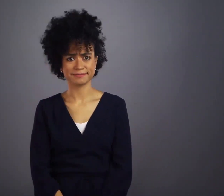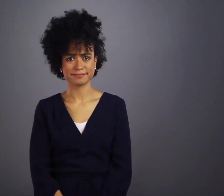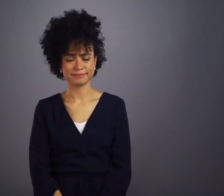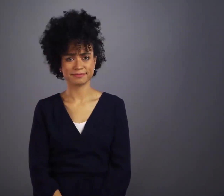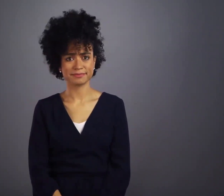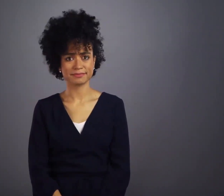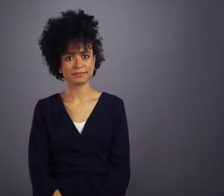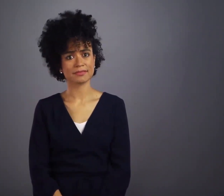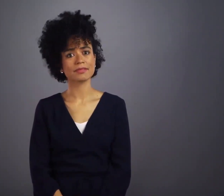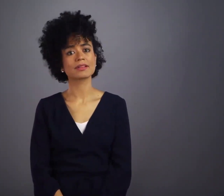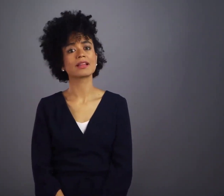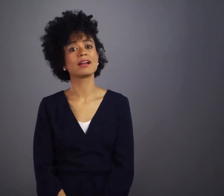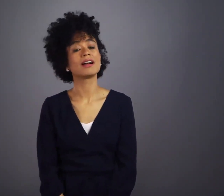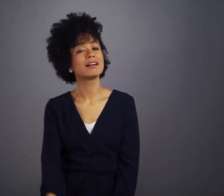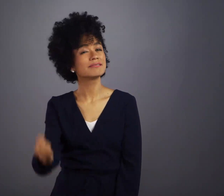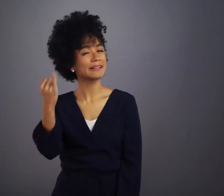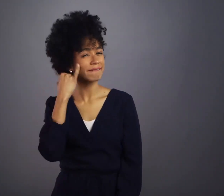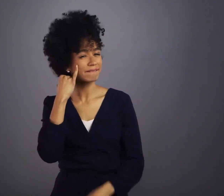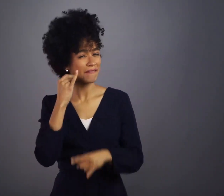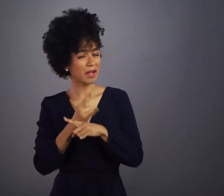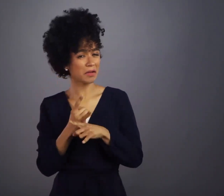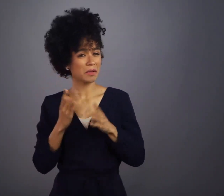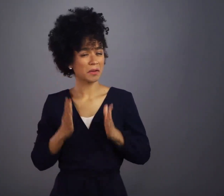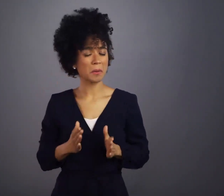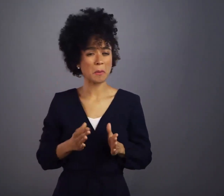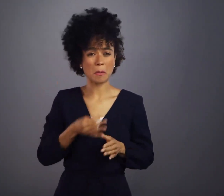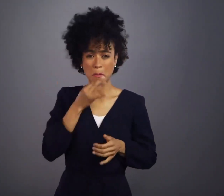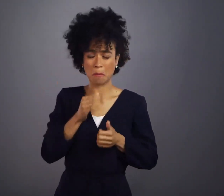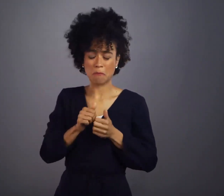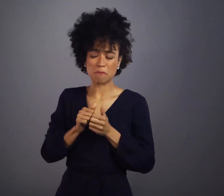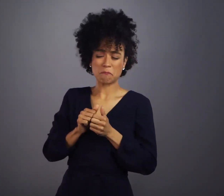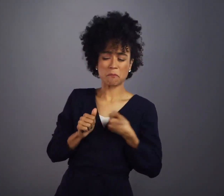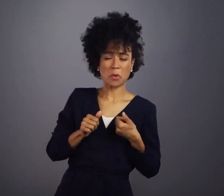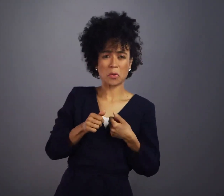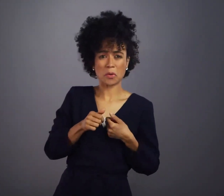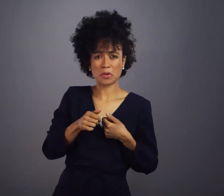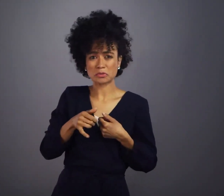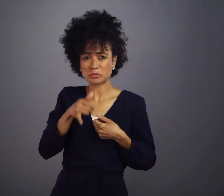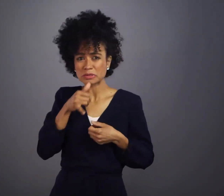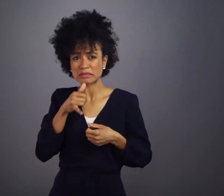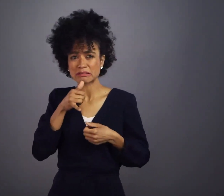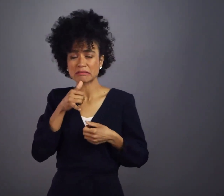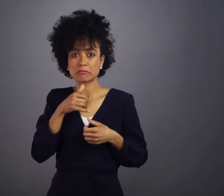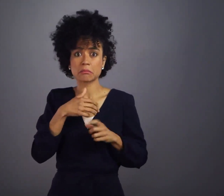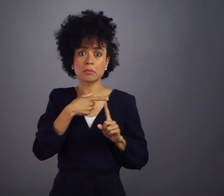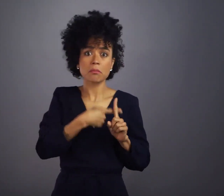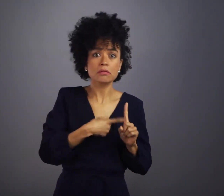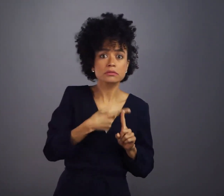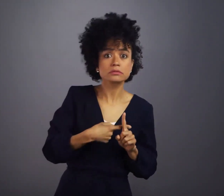We know that while the alcoholic keeps away from drink, as he may do for months or years,